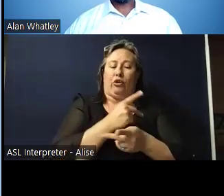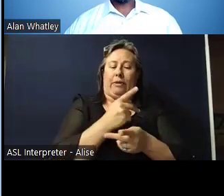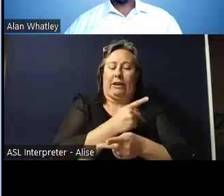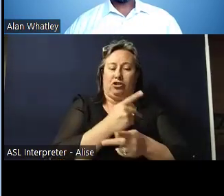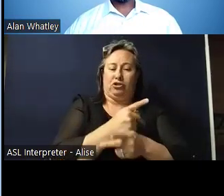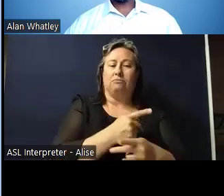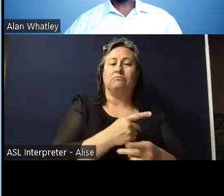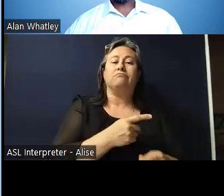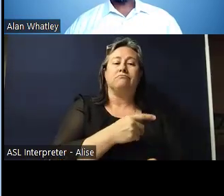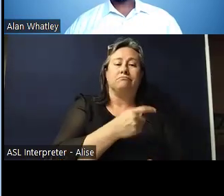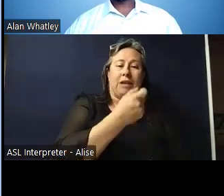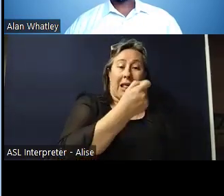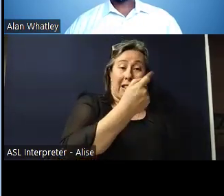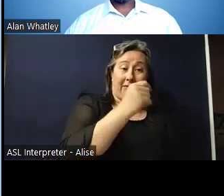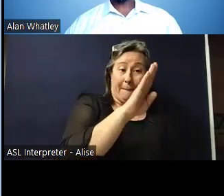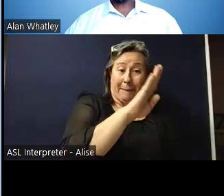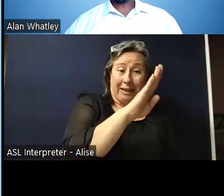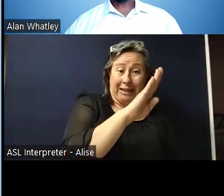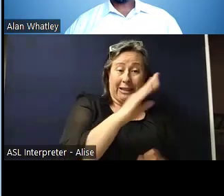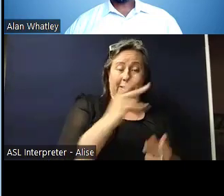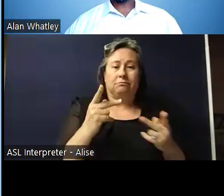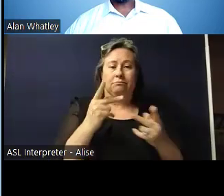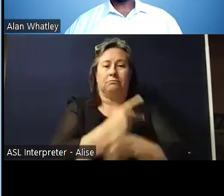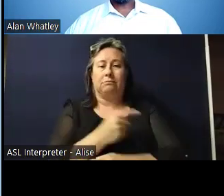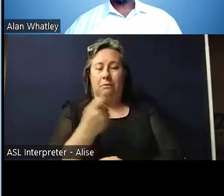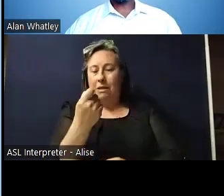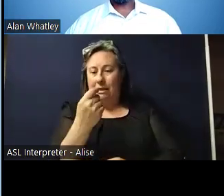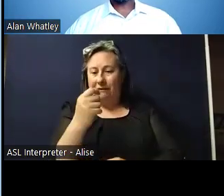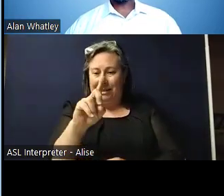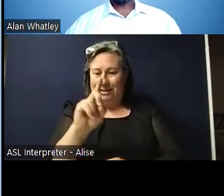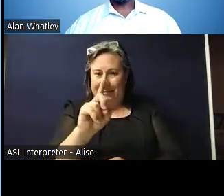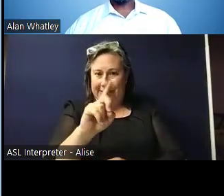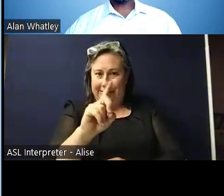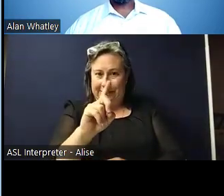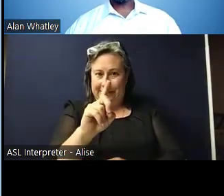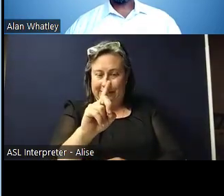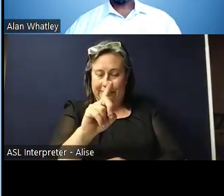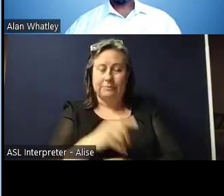your indirect expense rate times your indirect expense base, 11b times 11d.